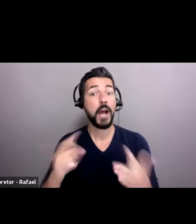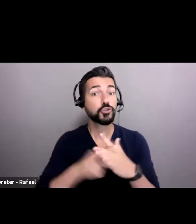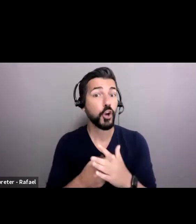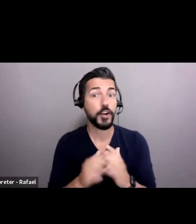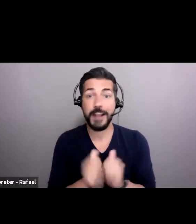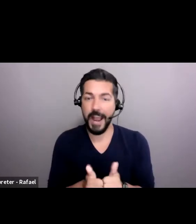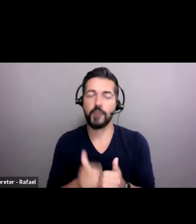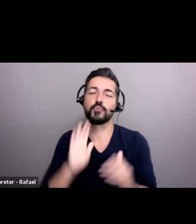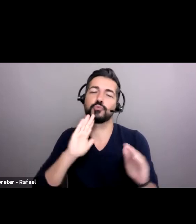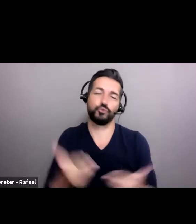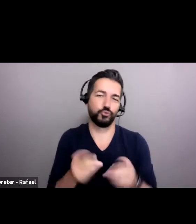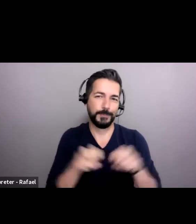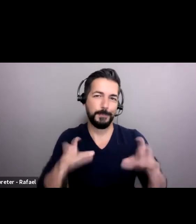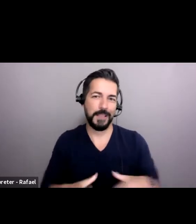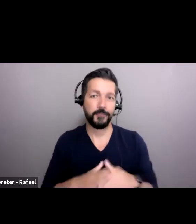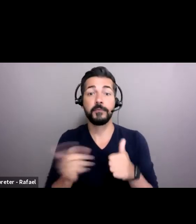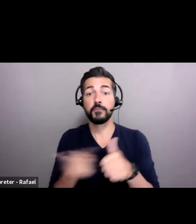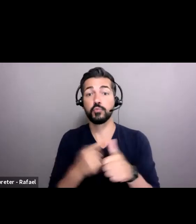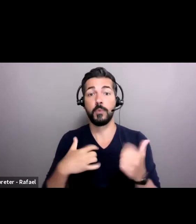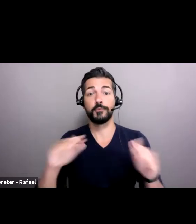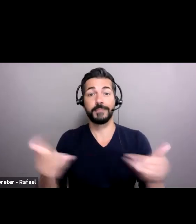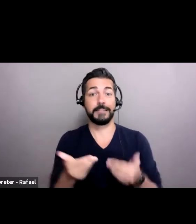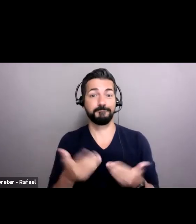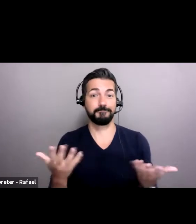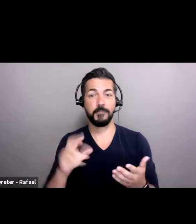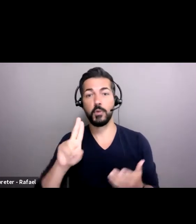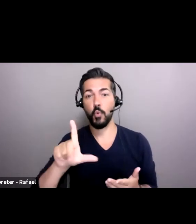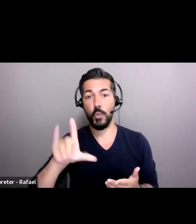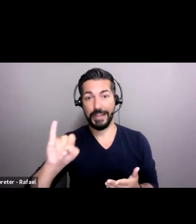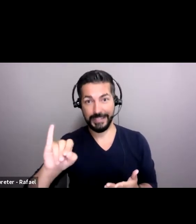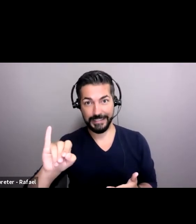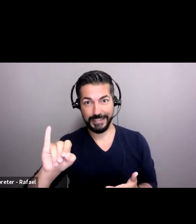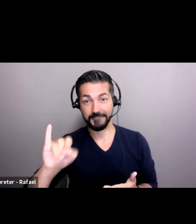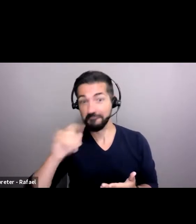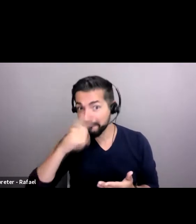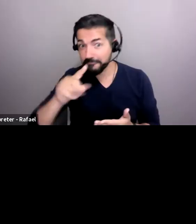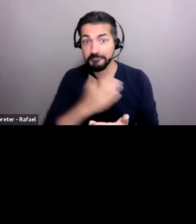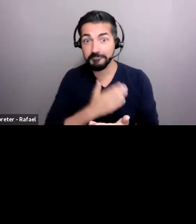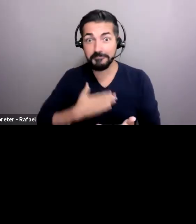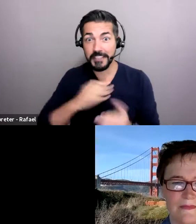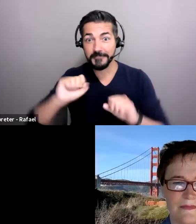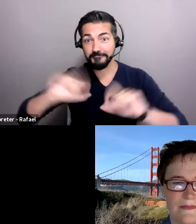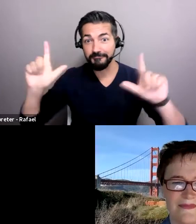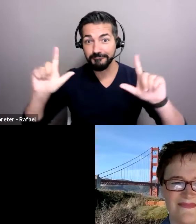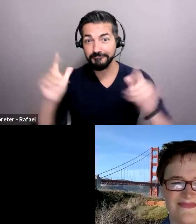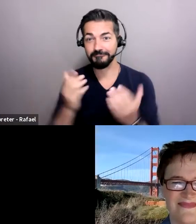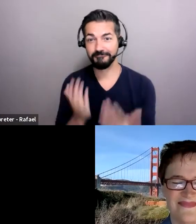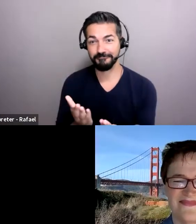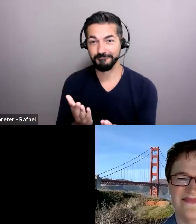Let me invite, first of all, Ulli. Would you please unmute turn on your video and tell us a bit about you,